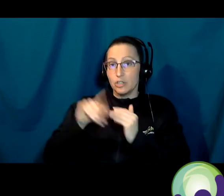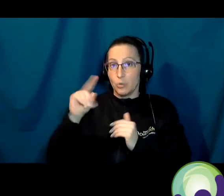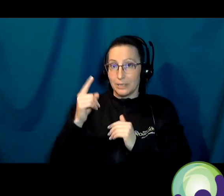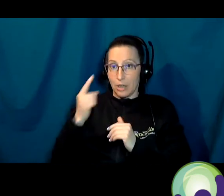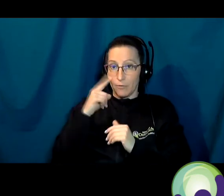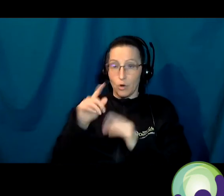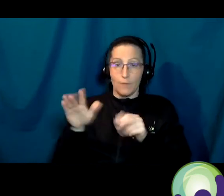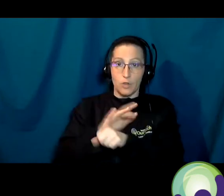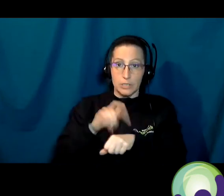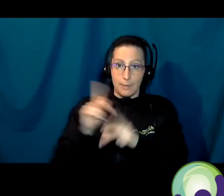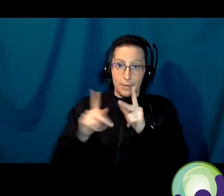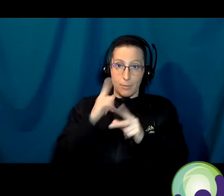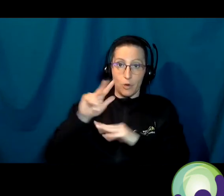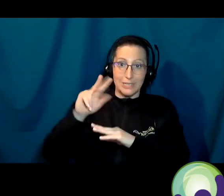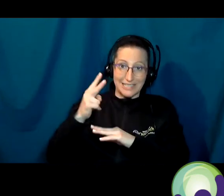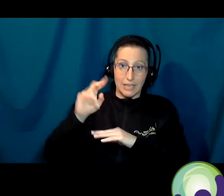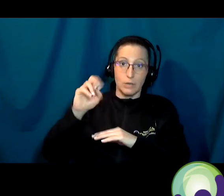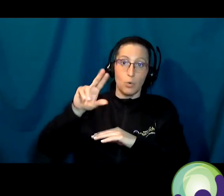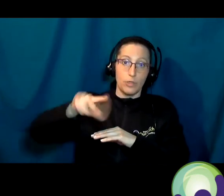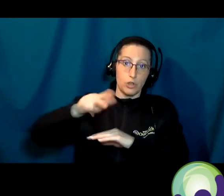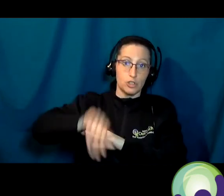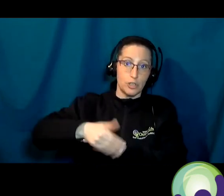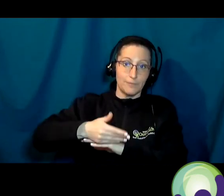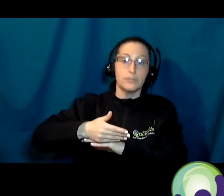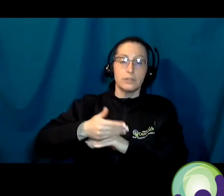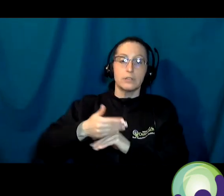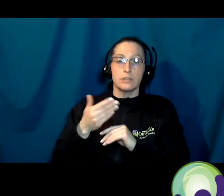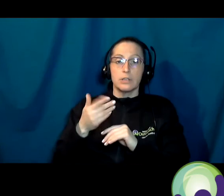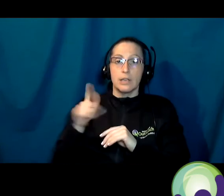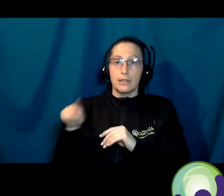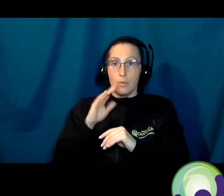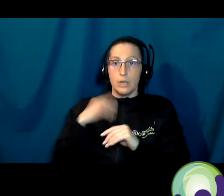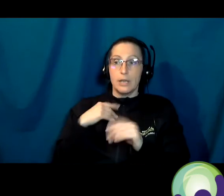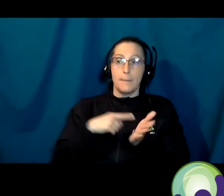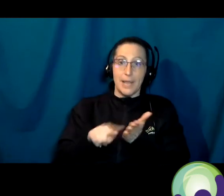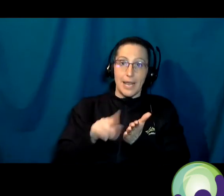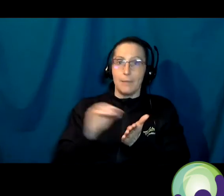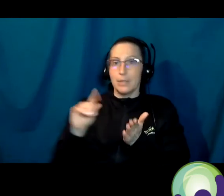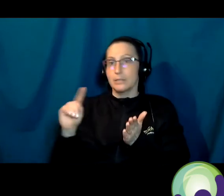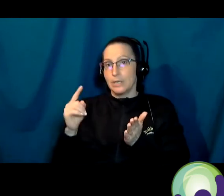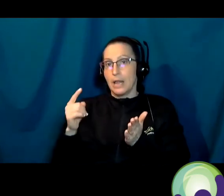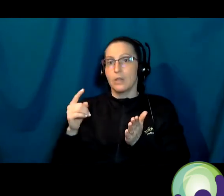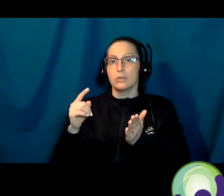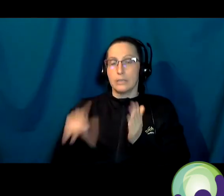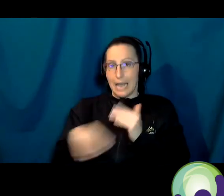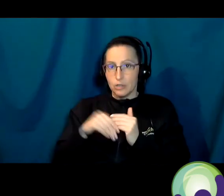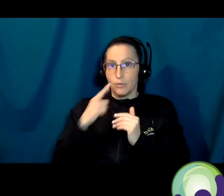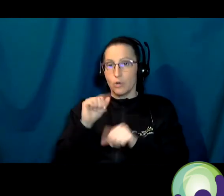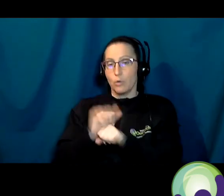So in addition to their starting rate, they would have an $1 per hour for working hours at night. Heidi: